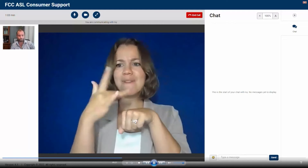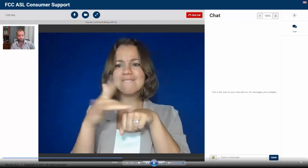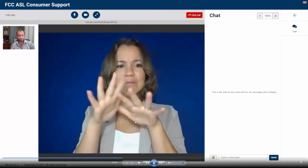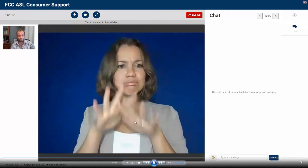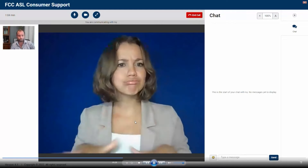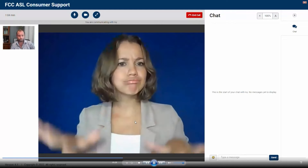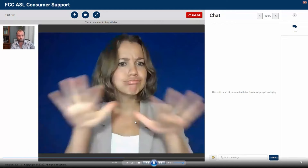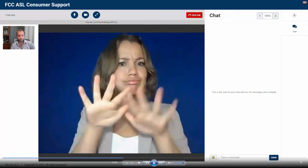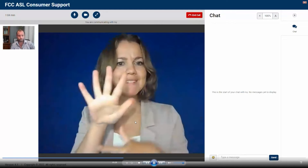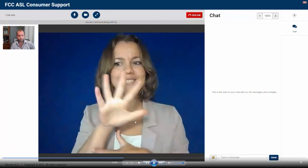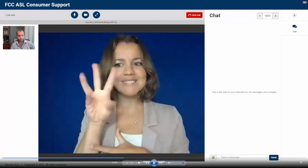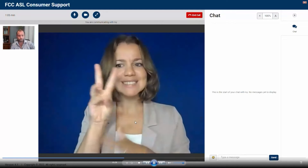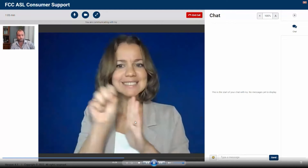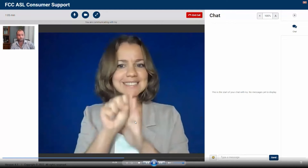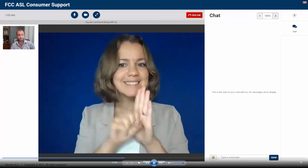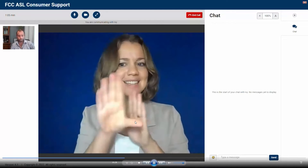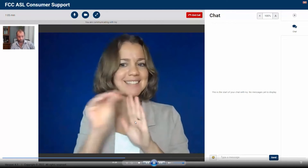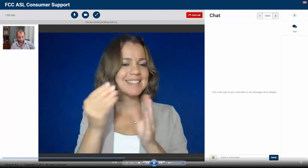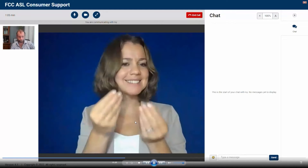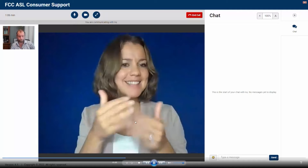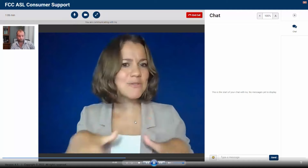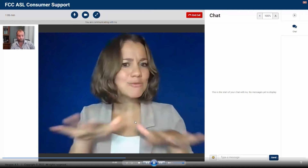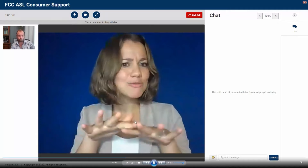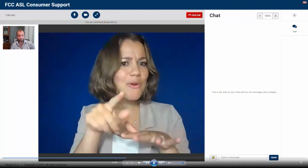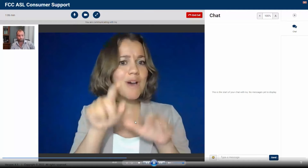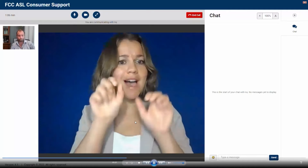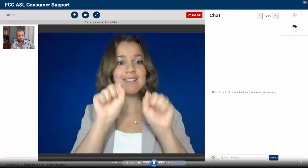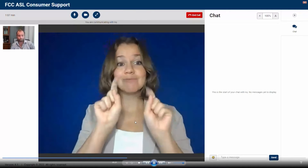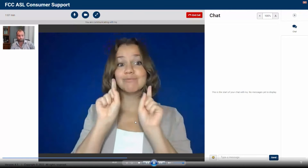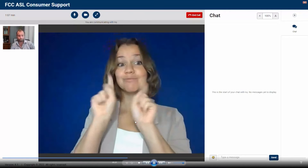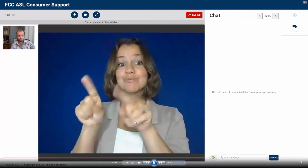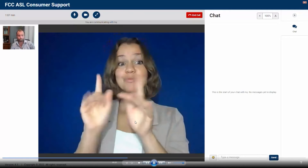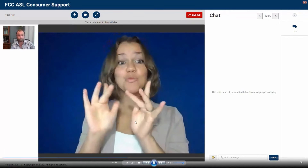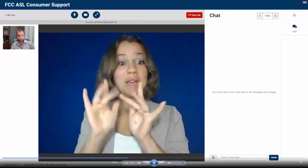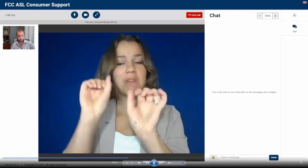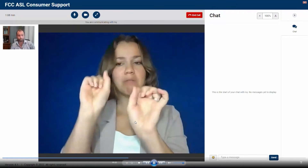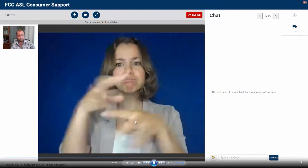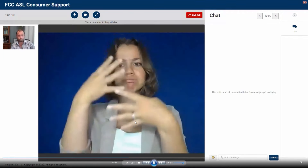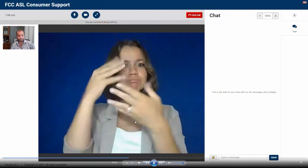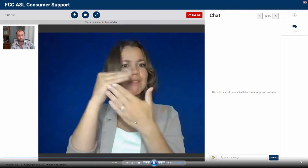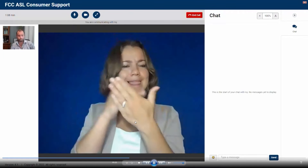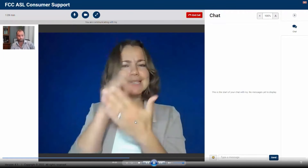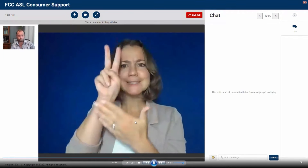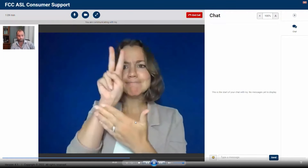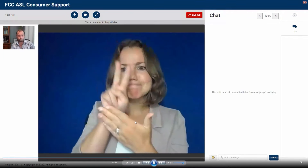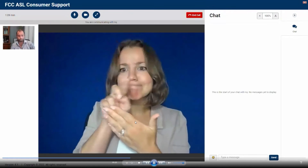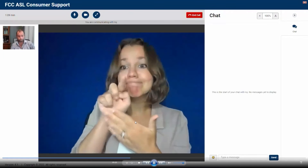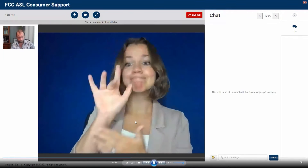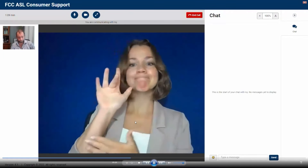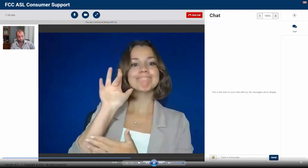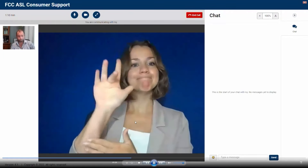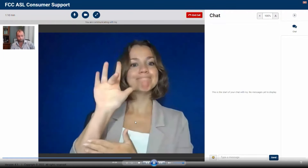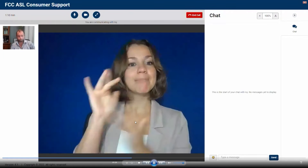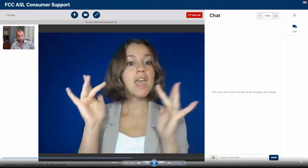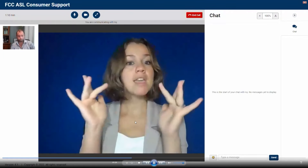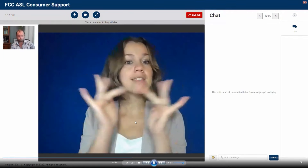EQUIPMENT DISTRIBUTION PROGRAM HAS ANOTHER NAME,